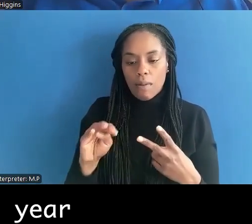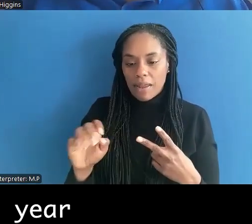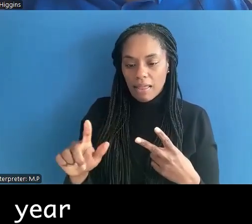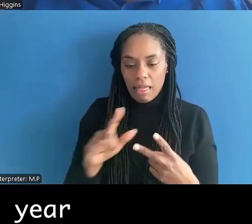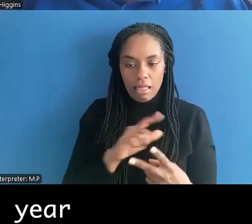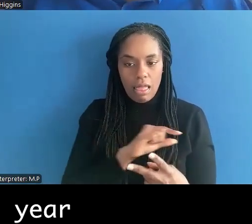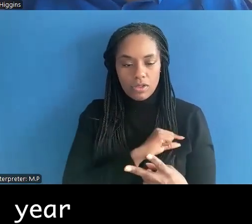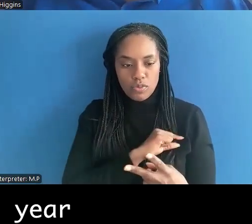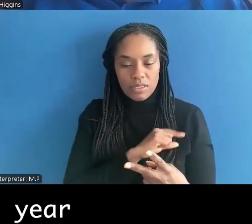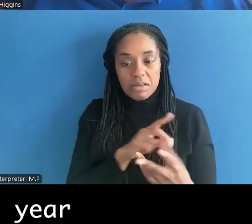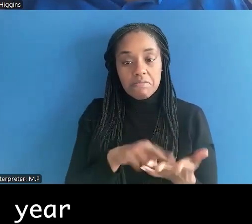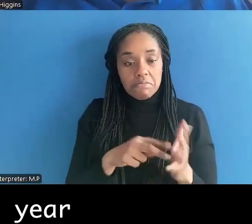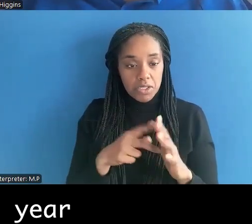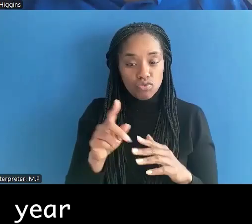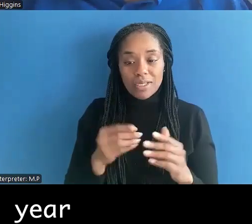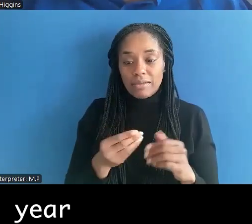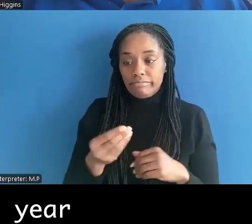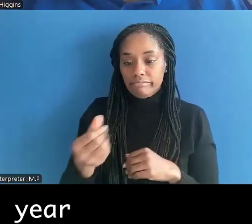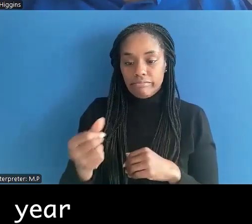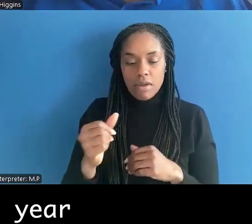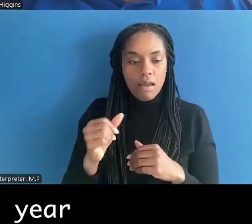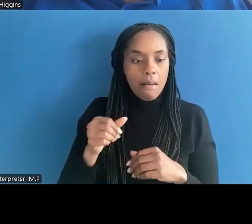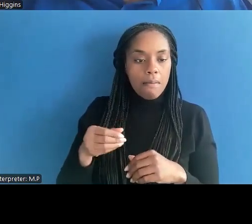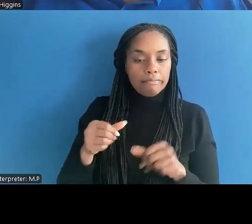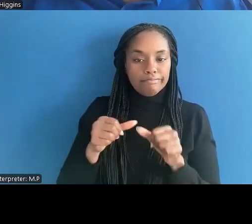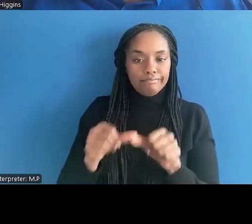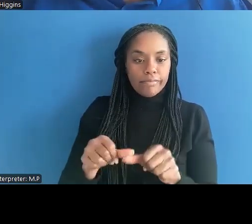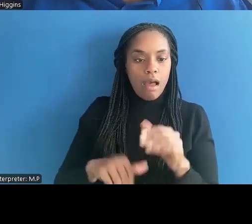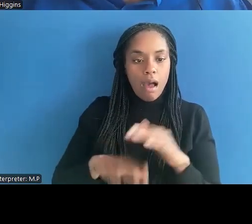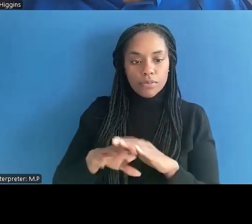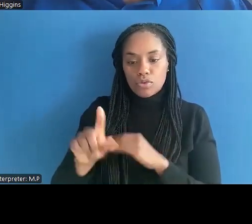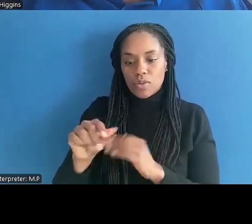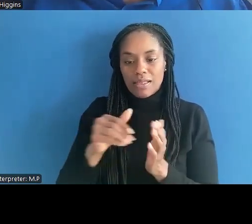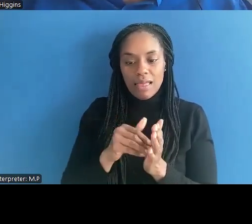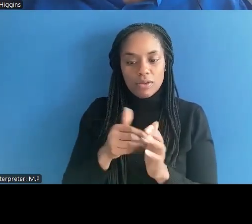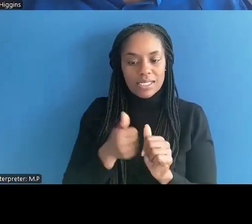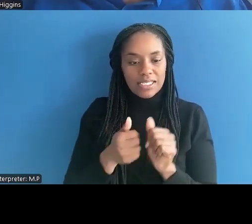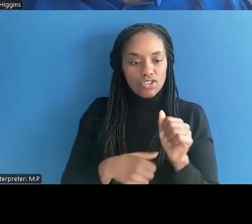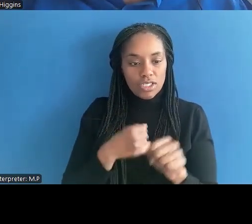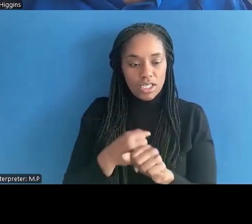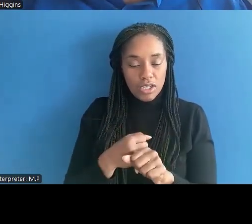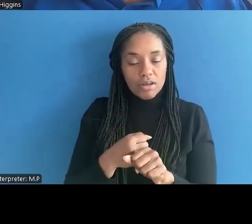So you can put up to $20,000 a year to this Able account, and you can have, up to $100,000,